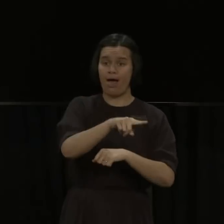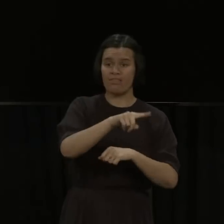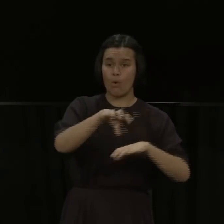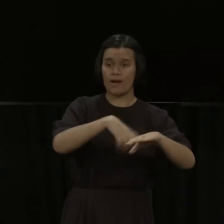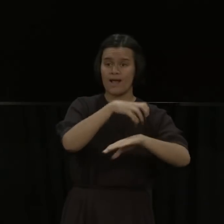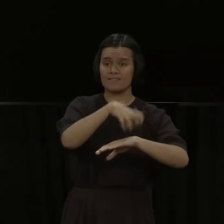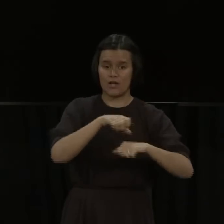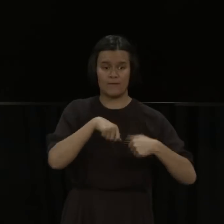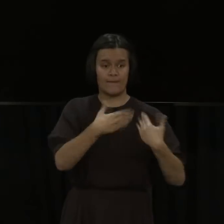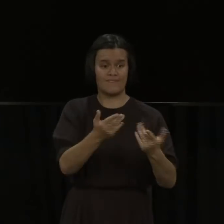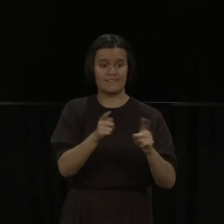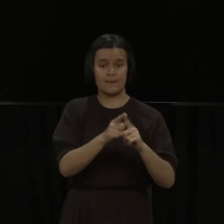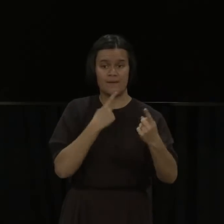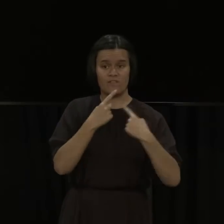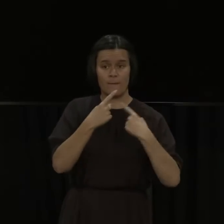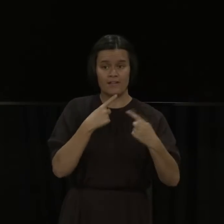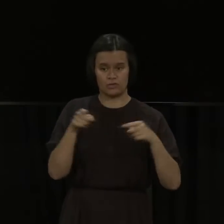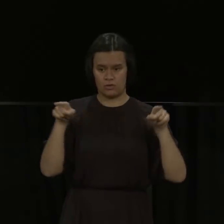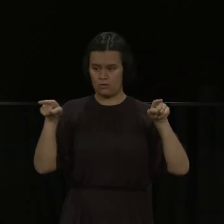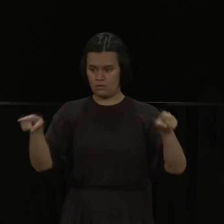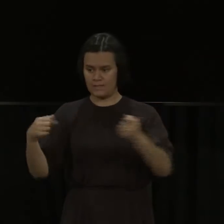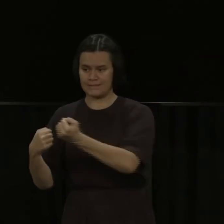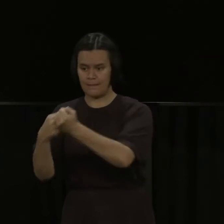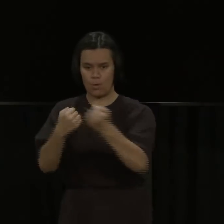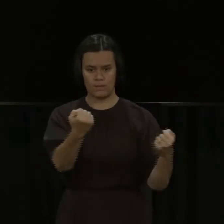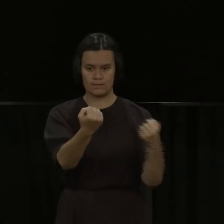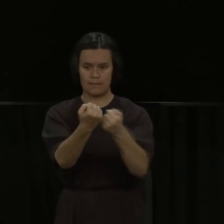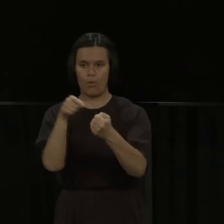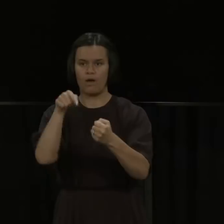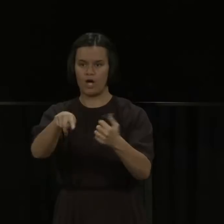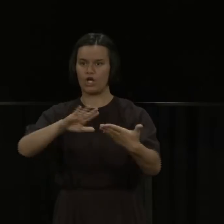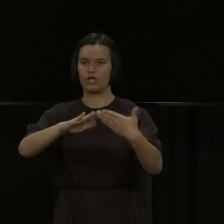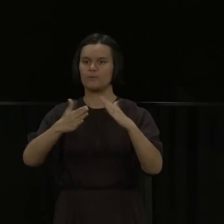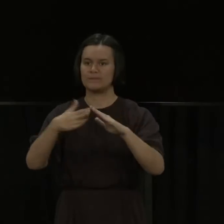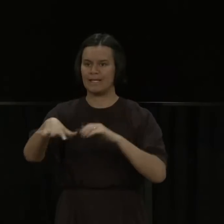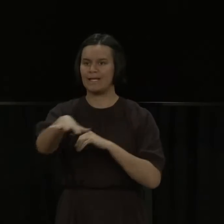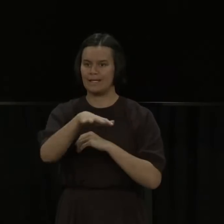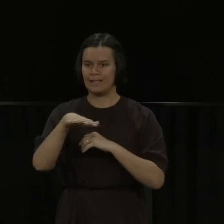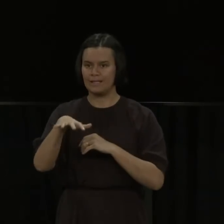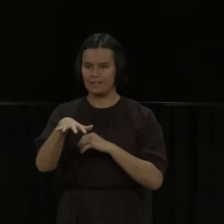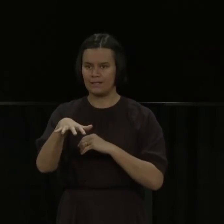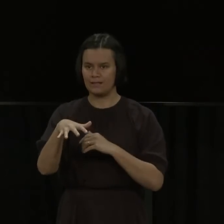releasing a lot of data. At the same time other organisations had that data and